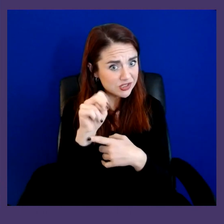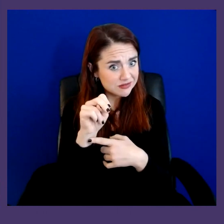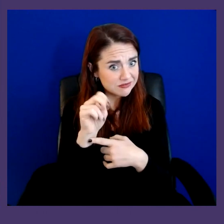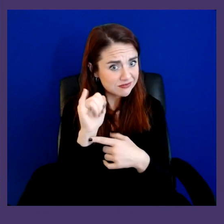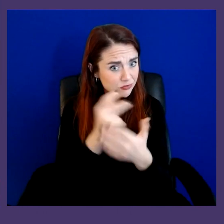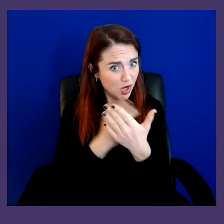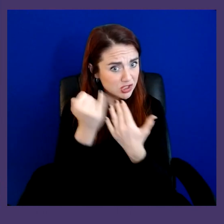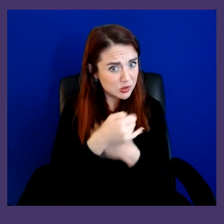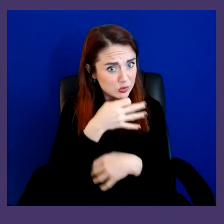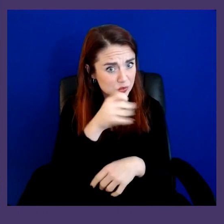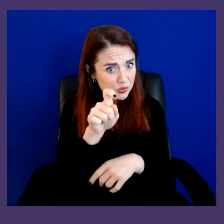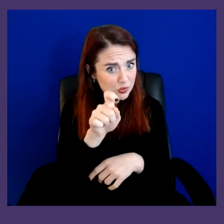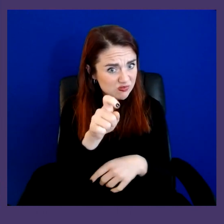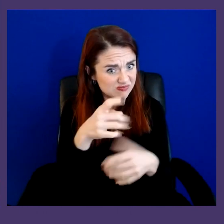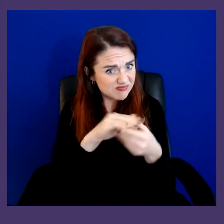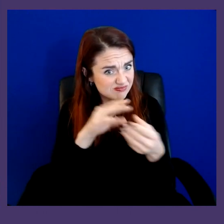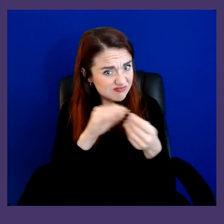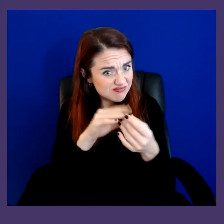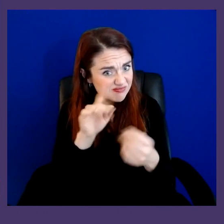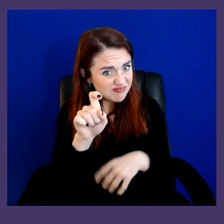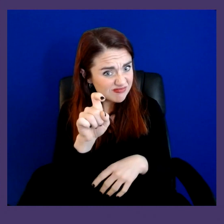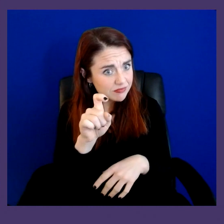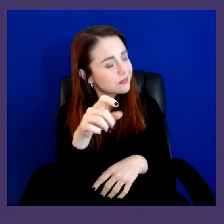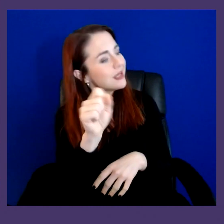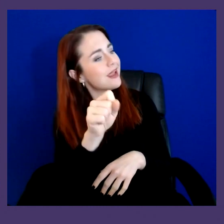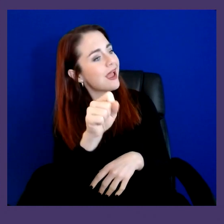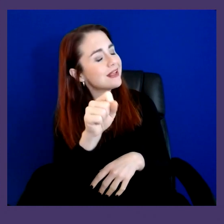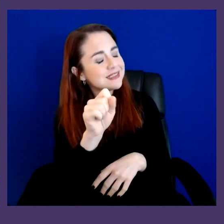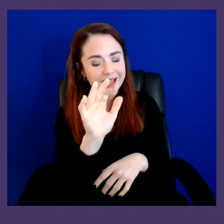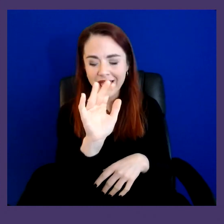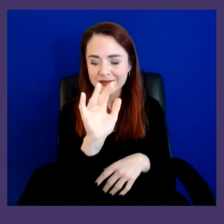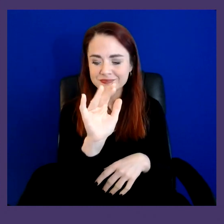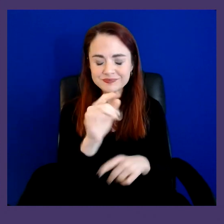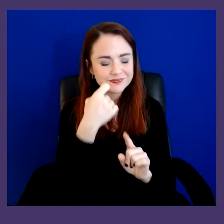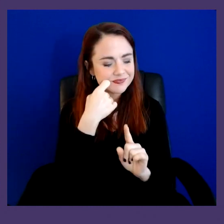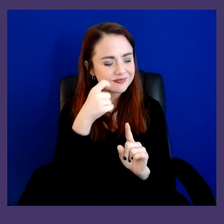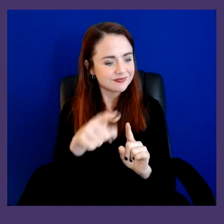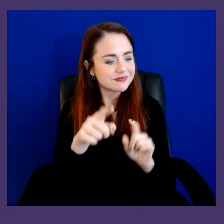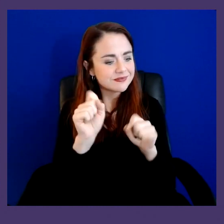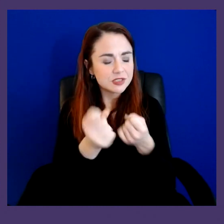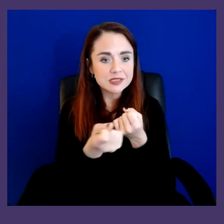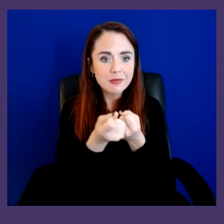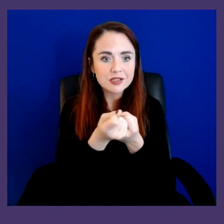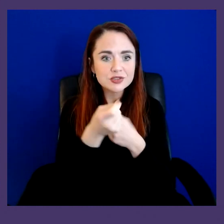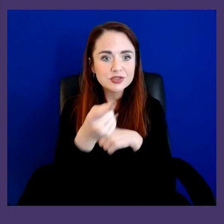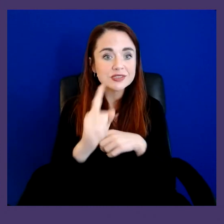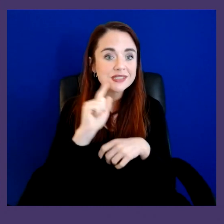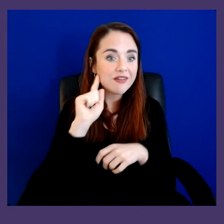Yes. Last year we were able to sponsor four young deaf people to train as translators.